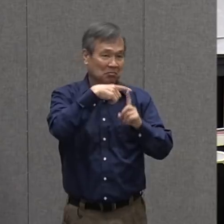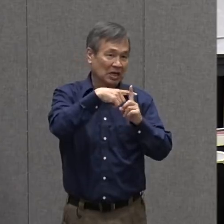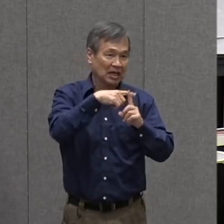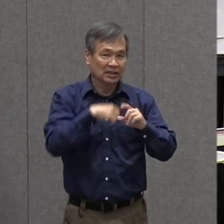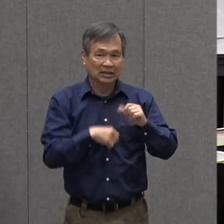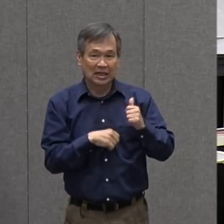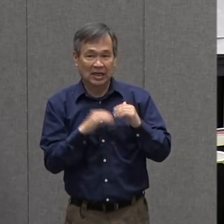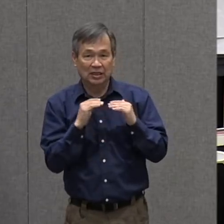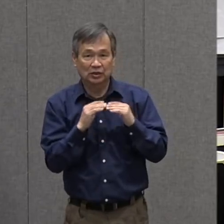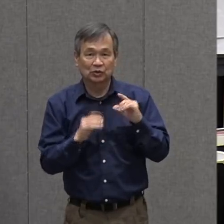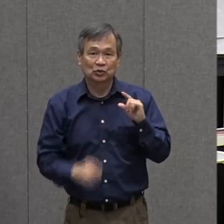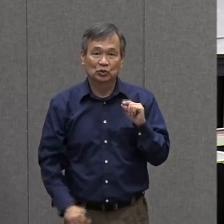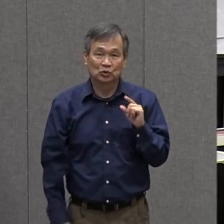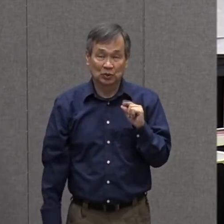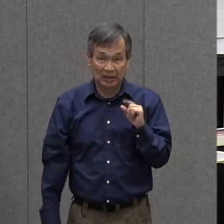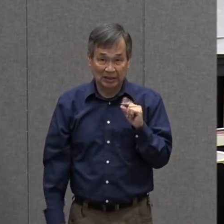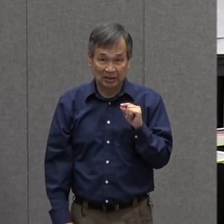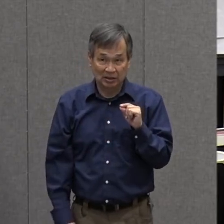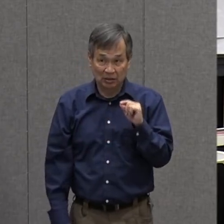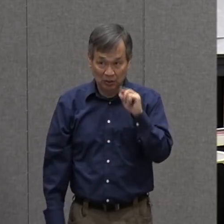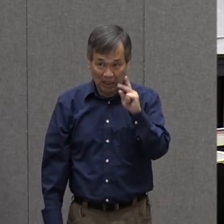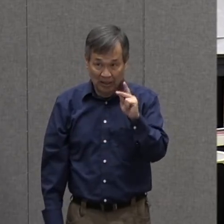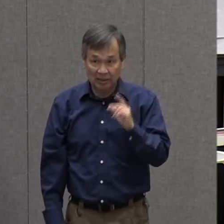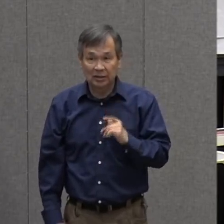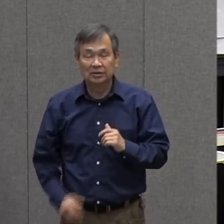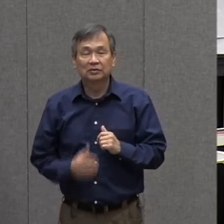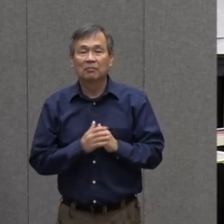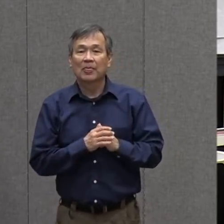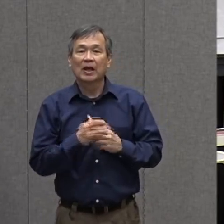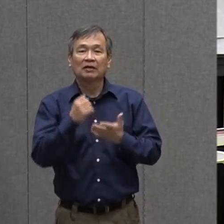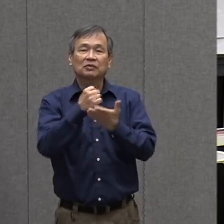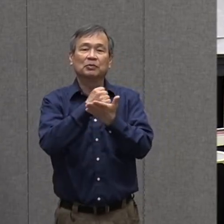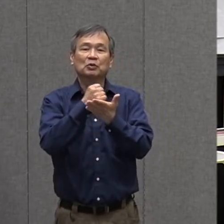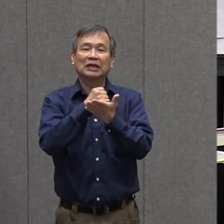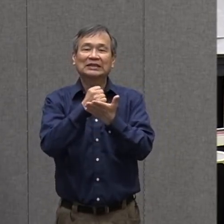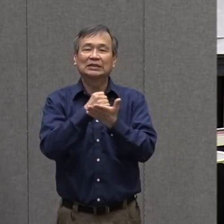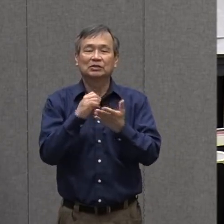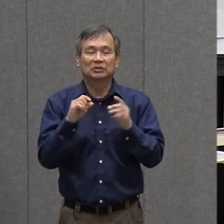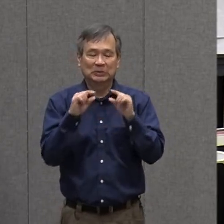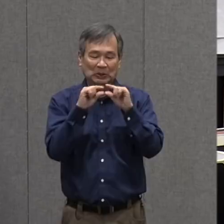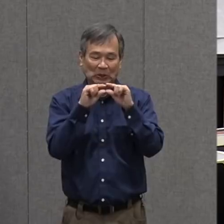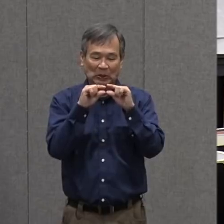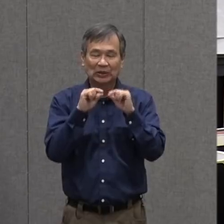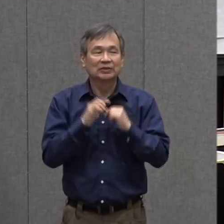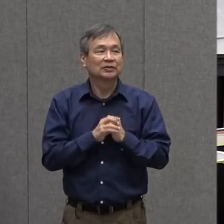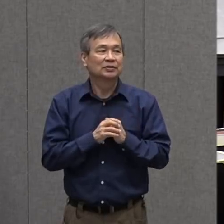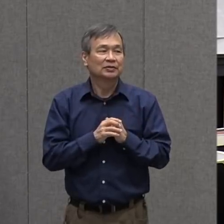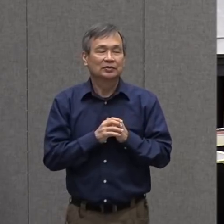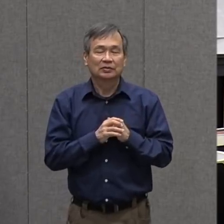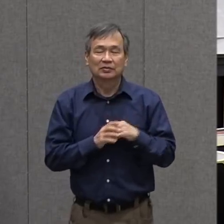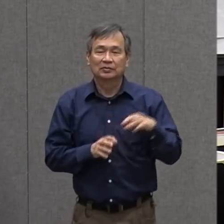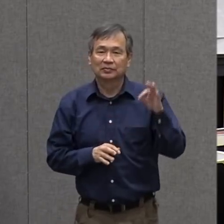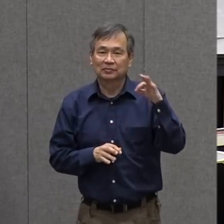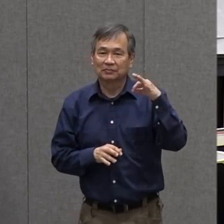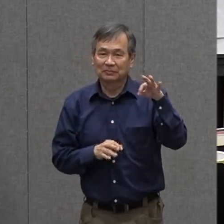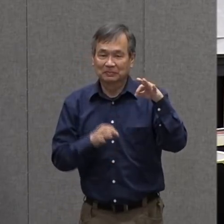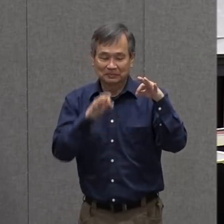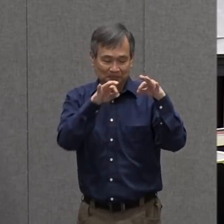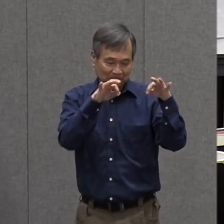Okay? So the next thing that I have, I have some erasers. And inside my erasers I know that I have 15.